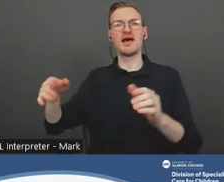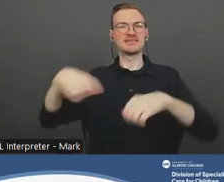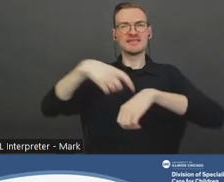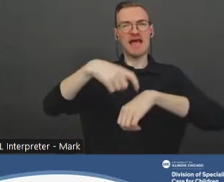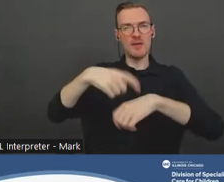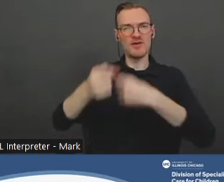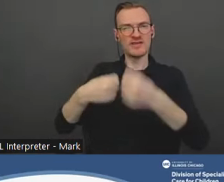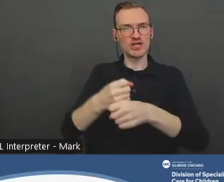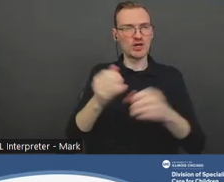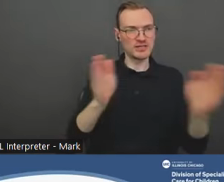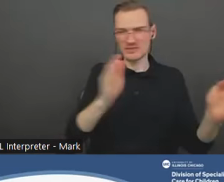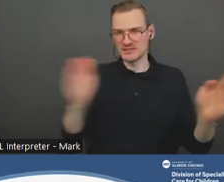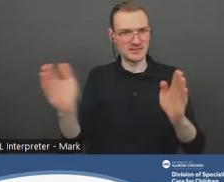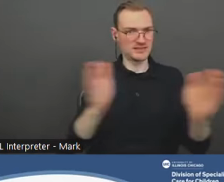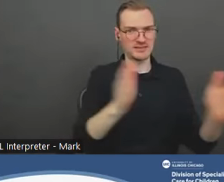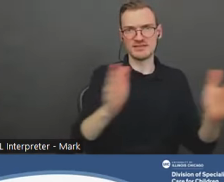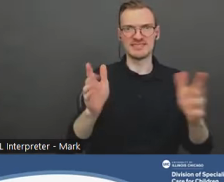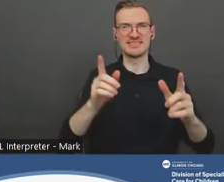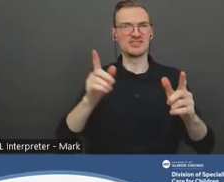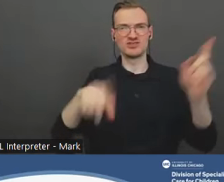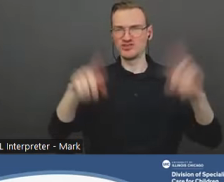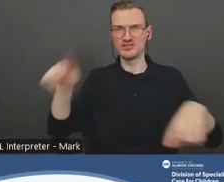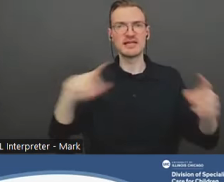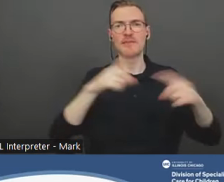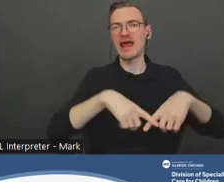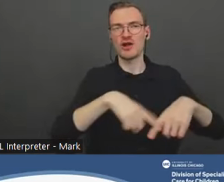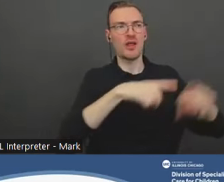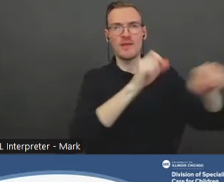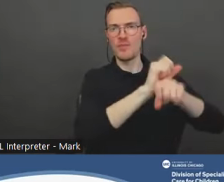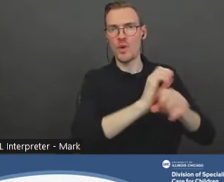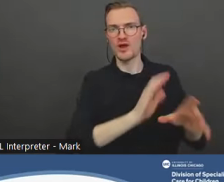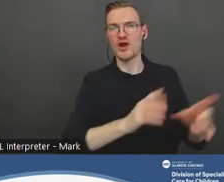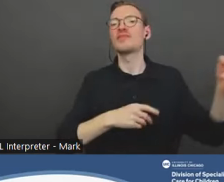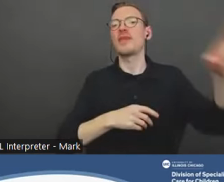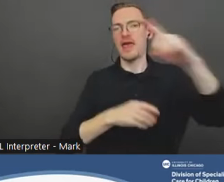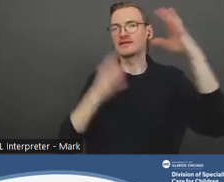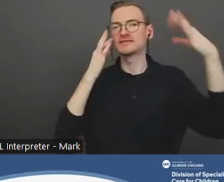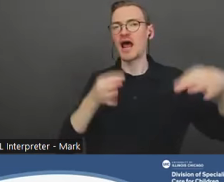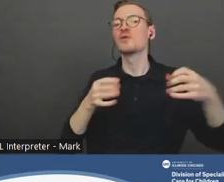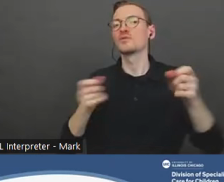with every employer you can also make change is if you have a special life event like getting married